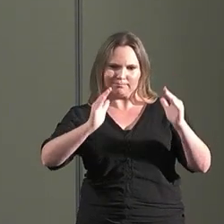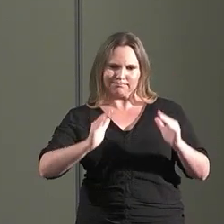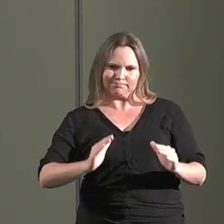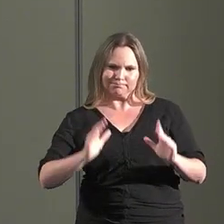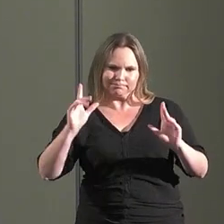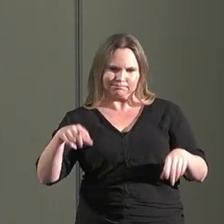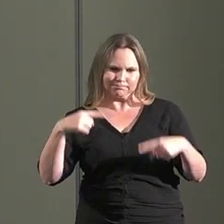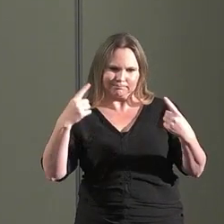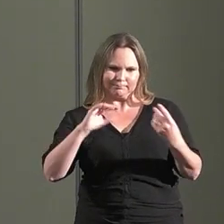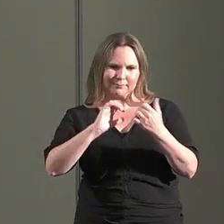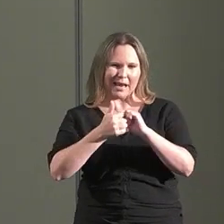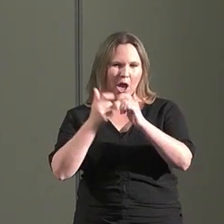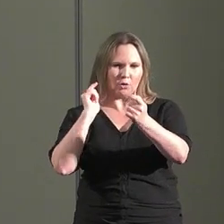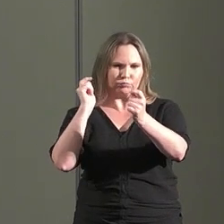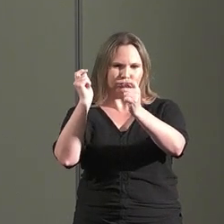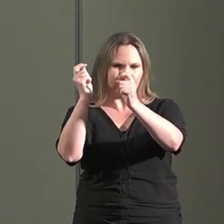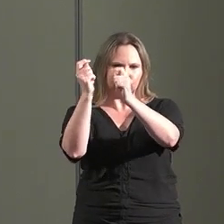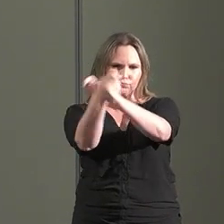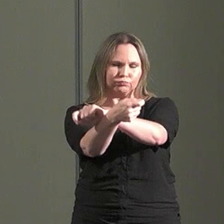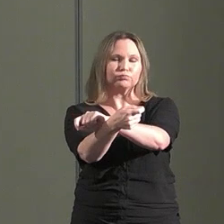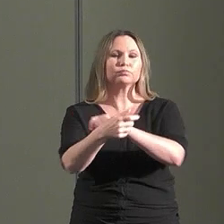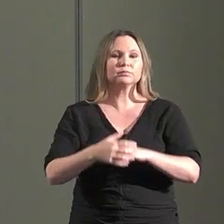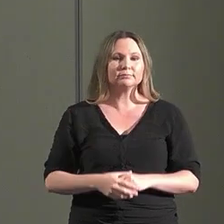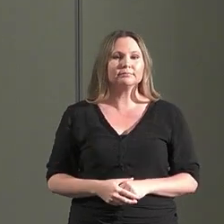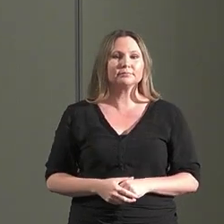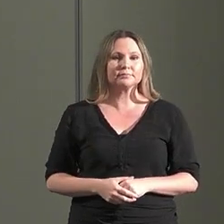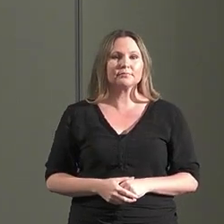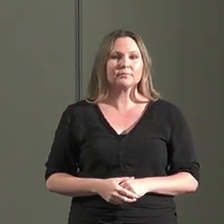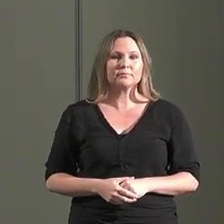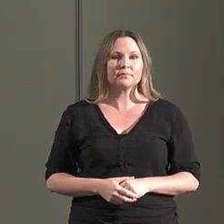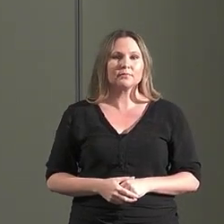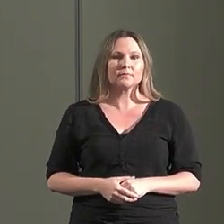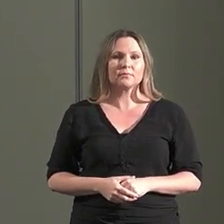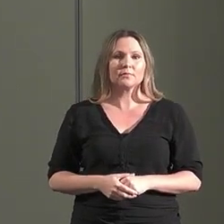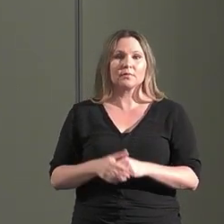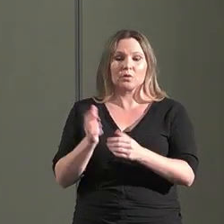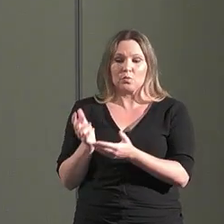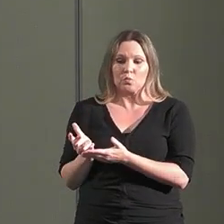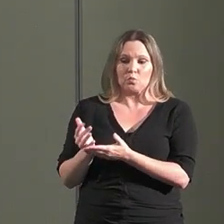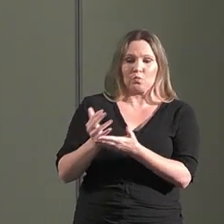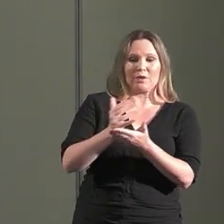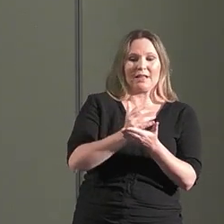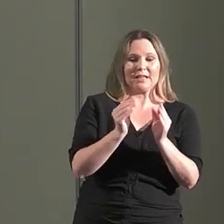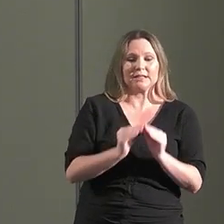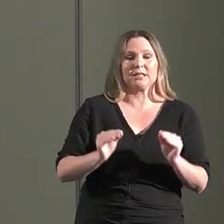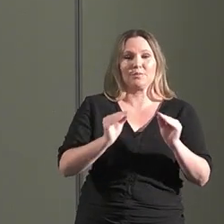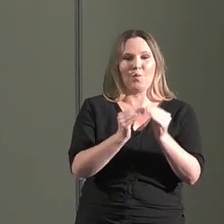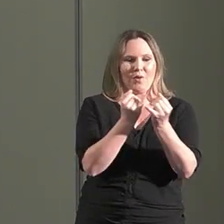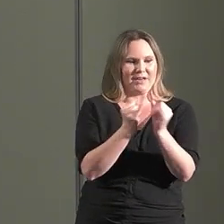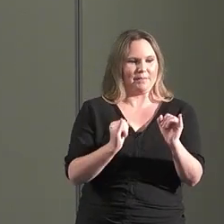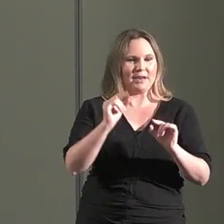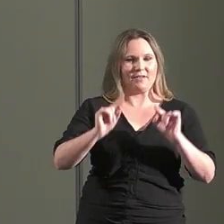How that changed. We collected more independent variables in 2022.